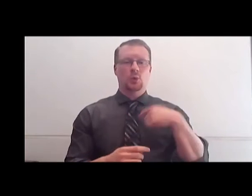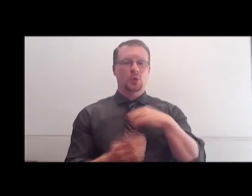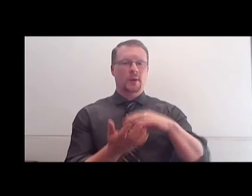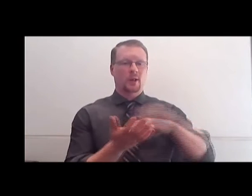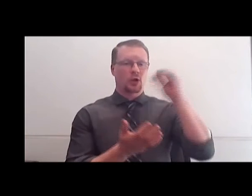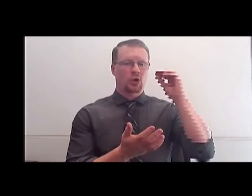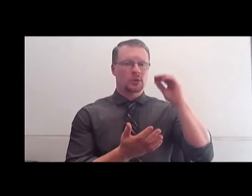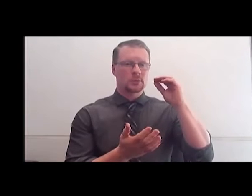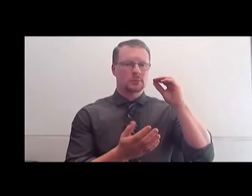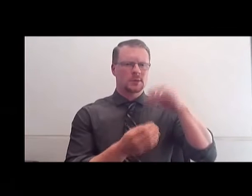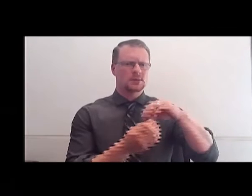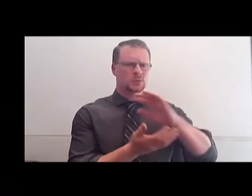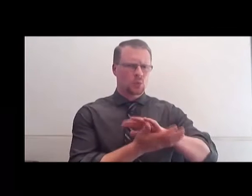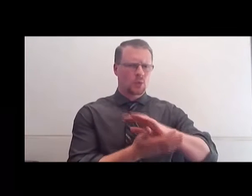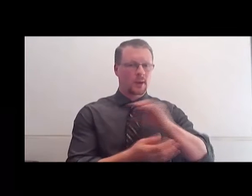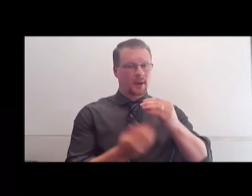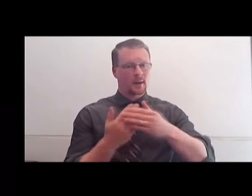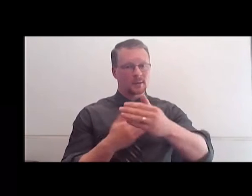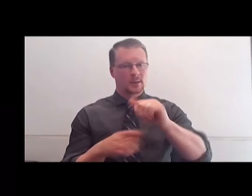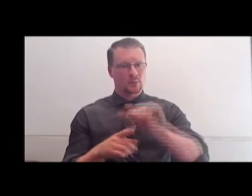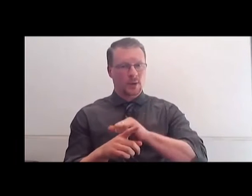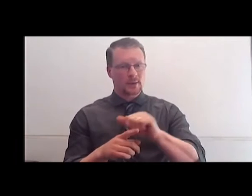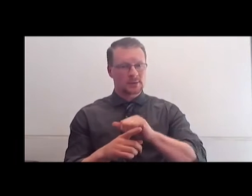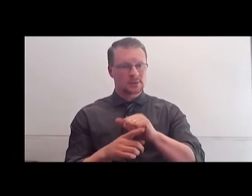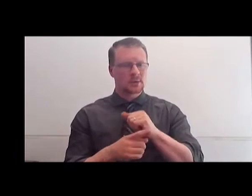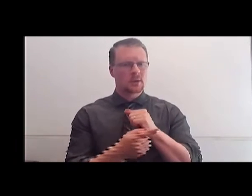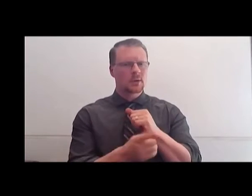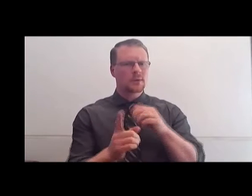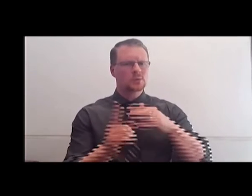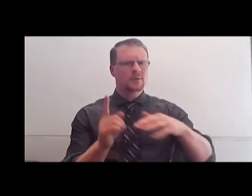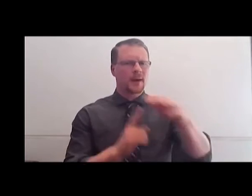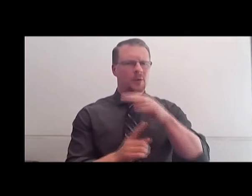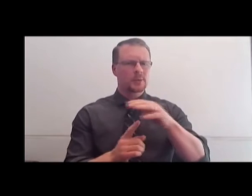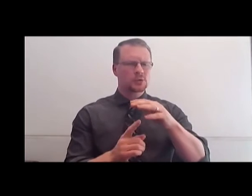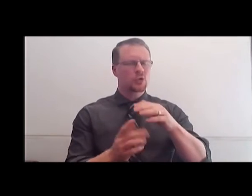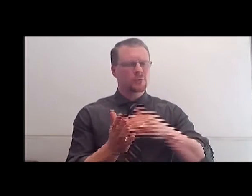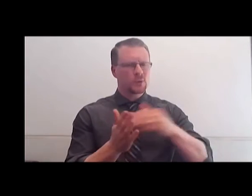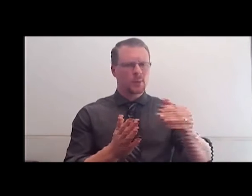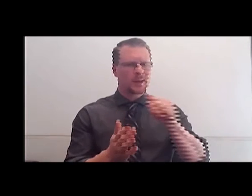So if we consider the environment with where we're learning within school and out in practice,